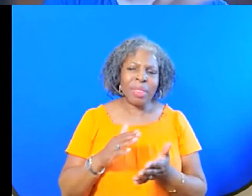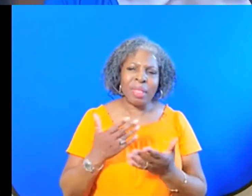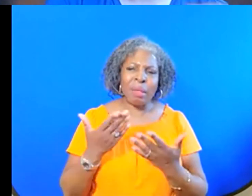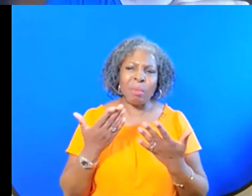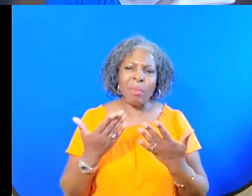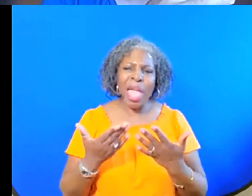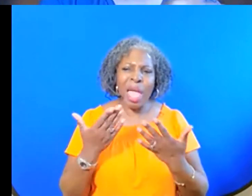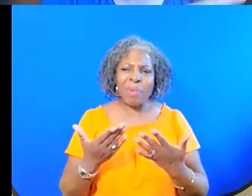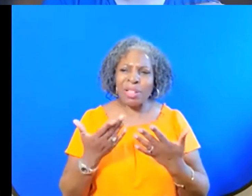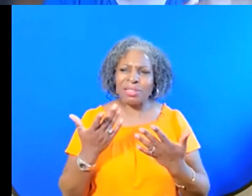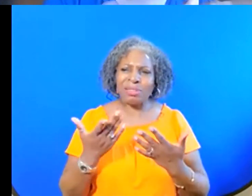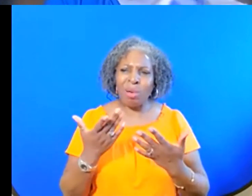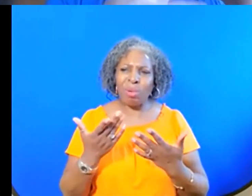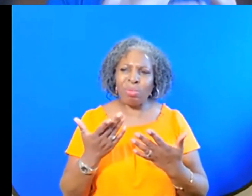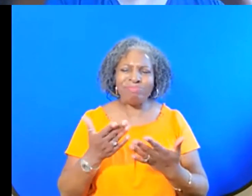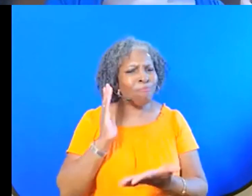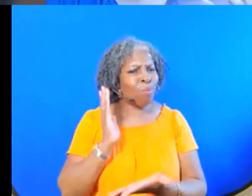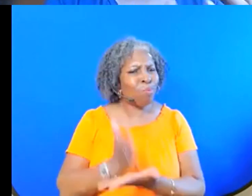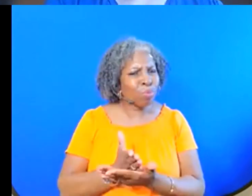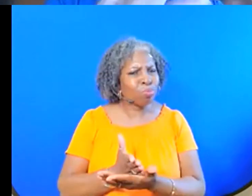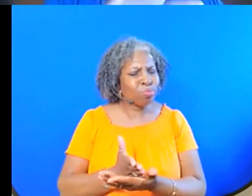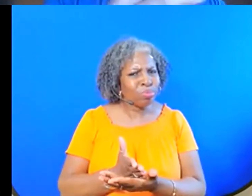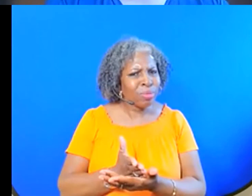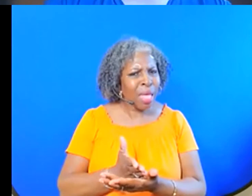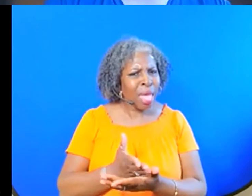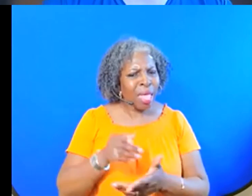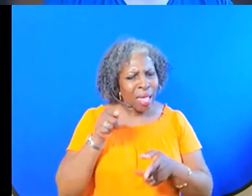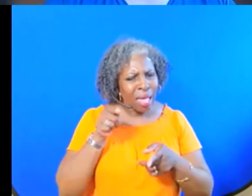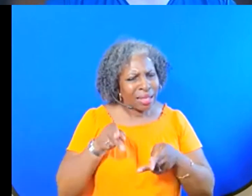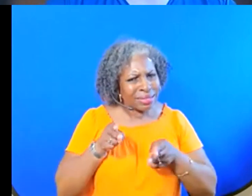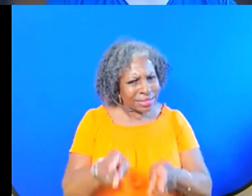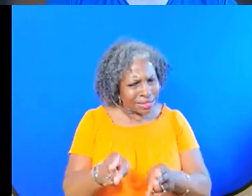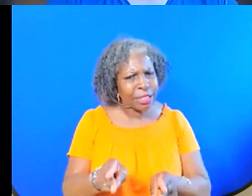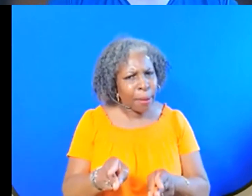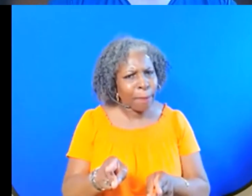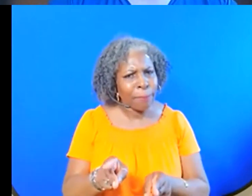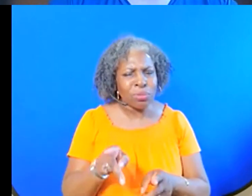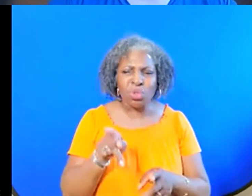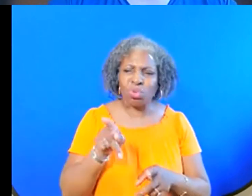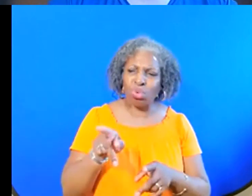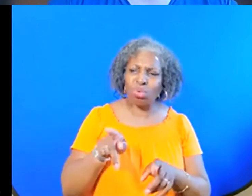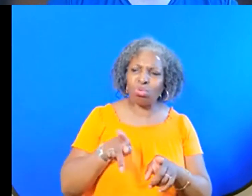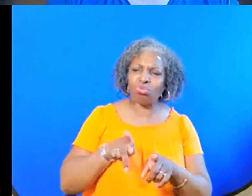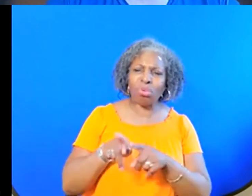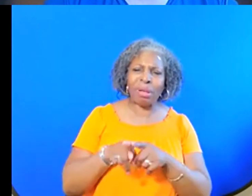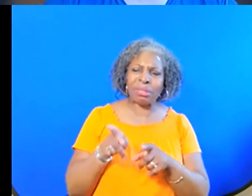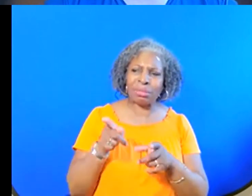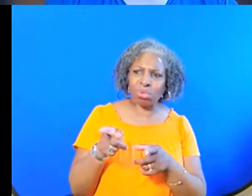And so, you're kind of you're kind of trying to suggest and trying to tap into what could happen that because there's no current plan for it.